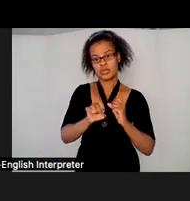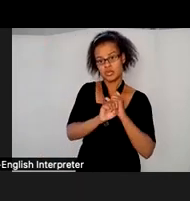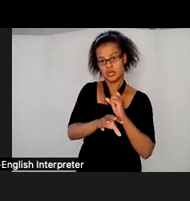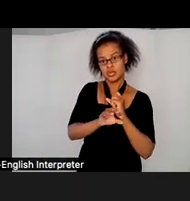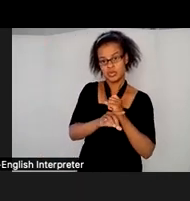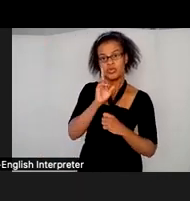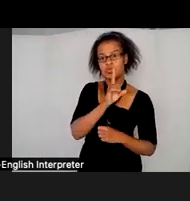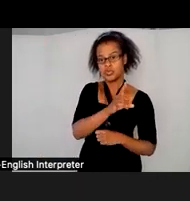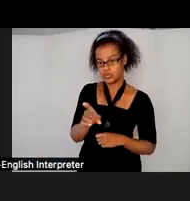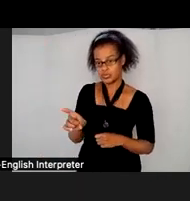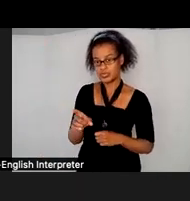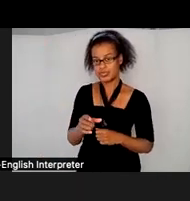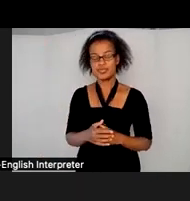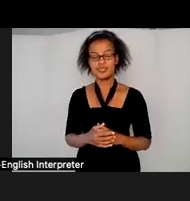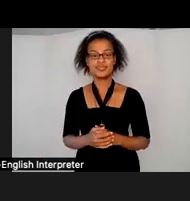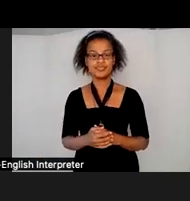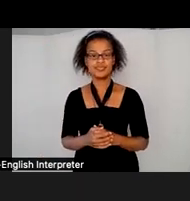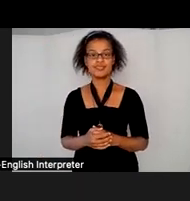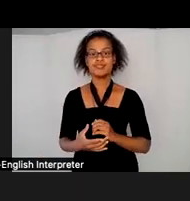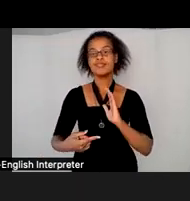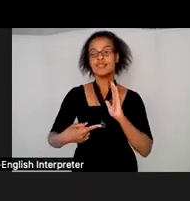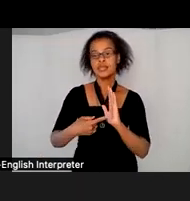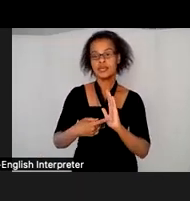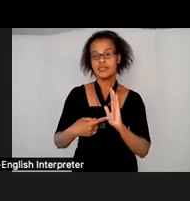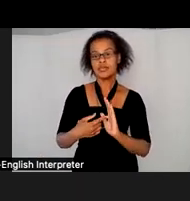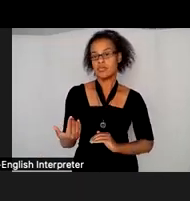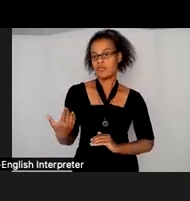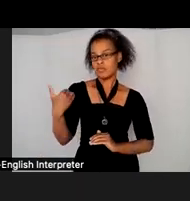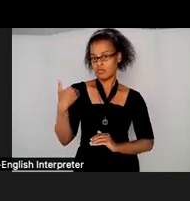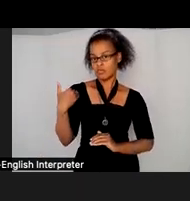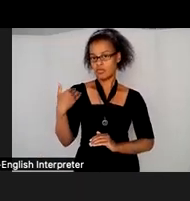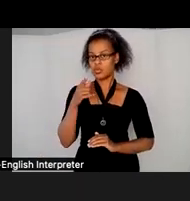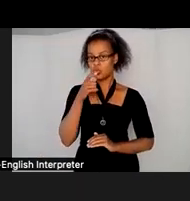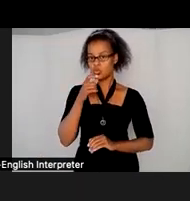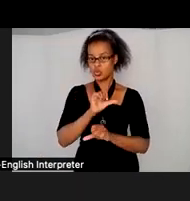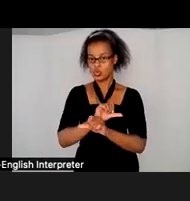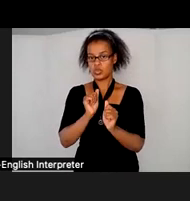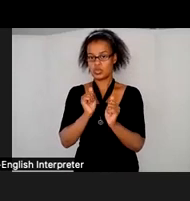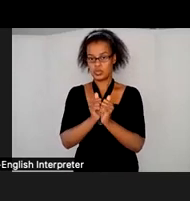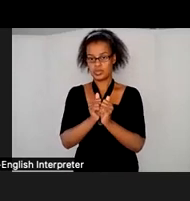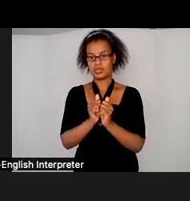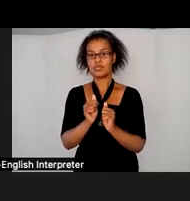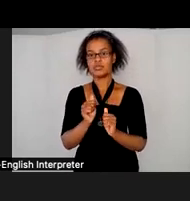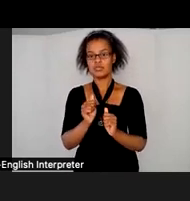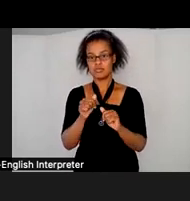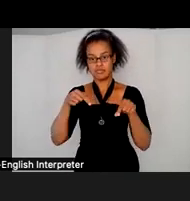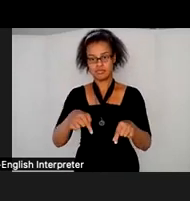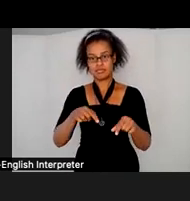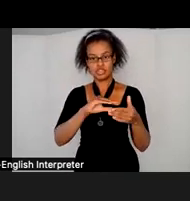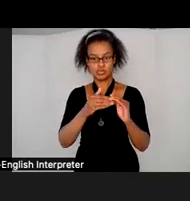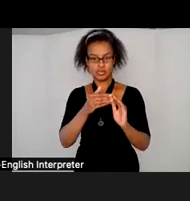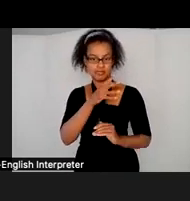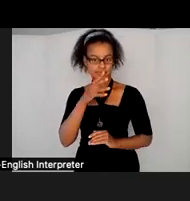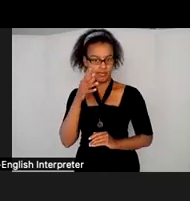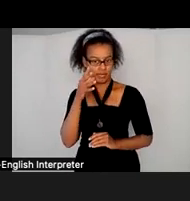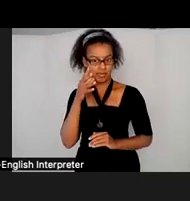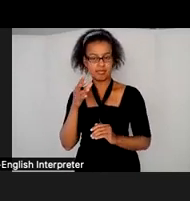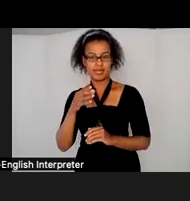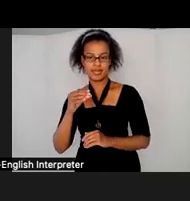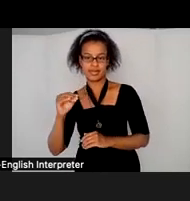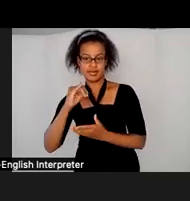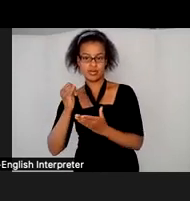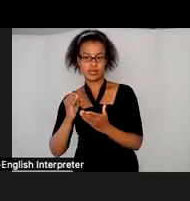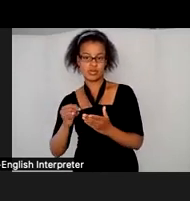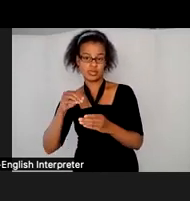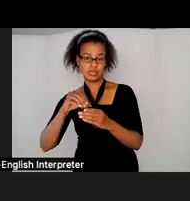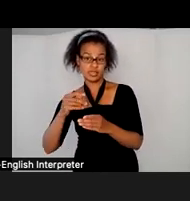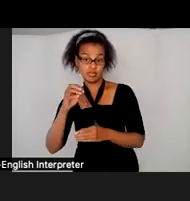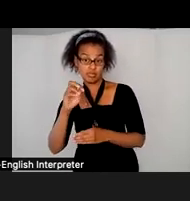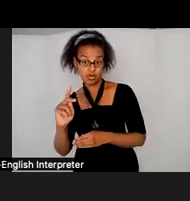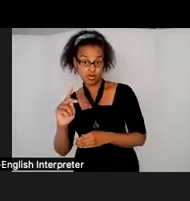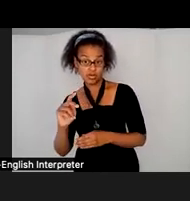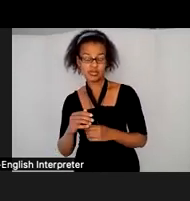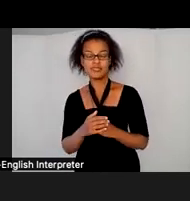So an example of past collaborations with Arts in the Park is with the Hulu.